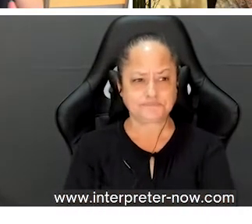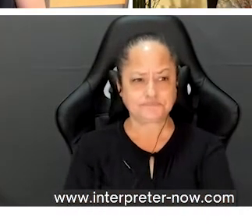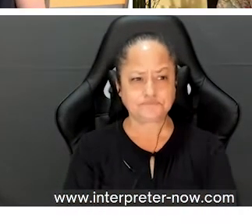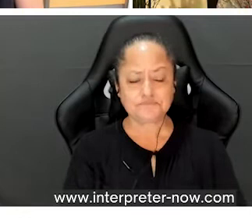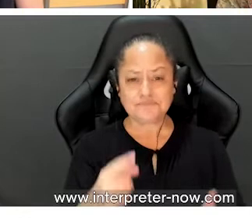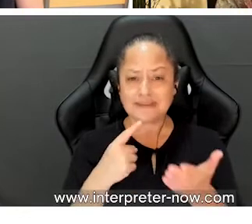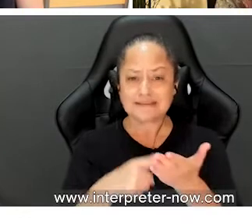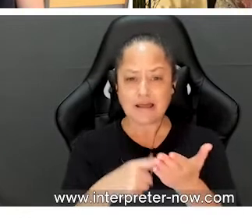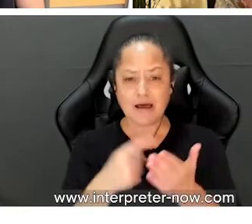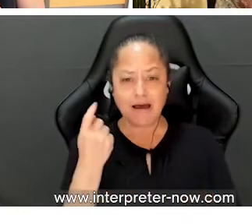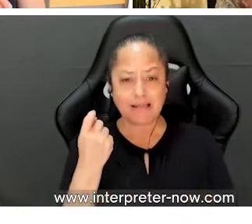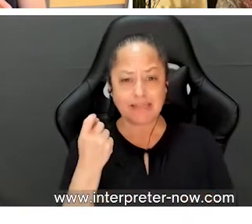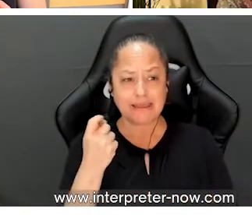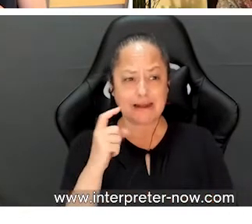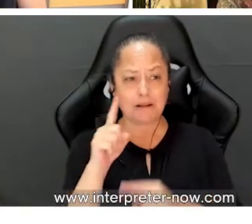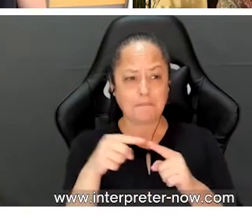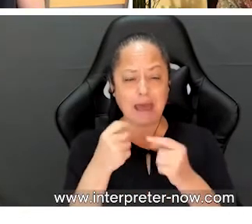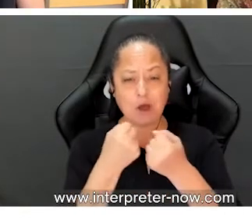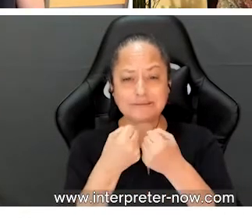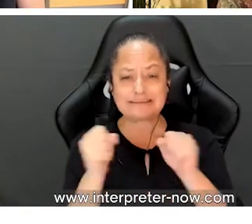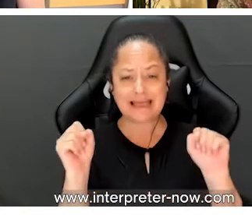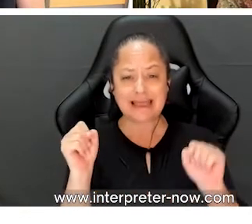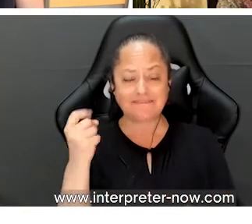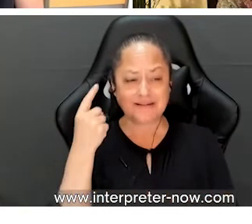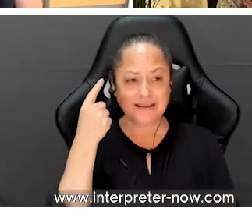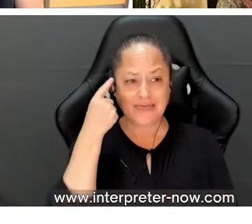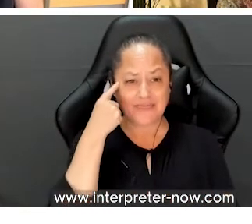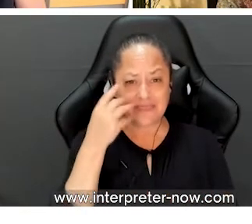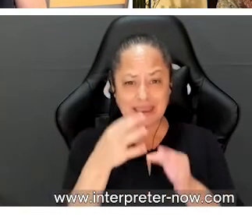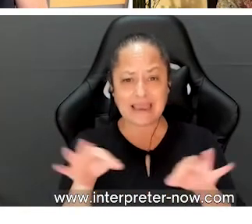I think it's important. Psychological safety and also physical safety.